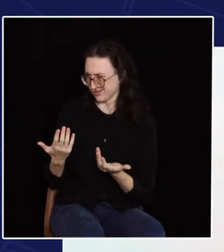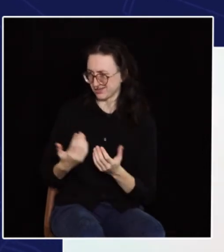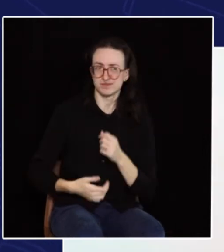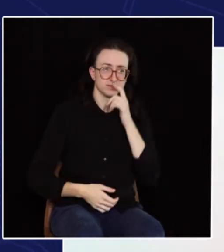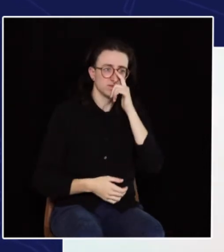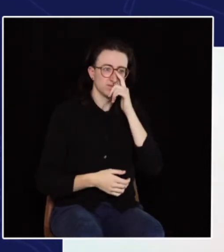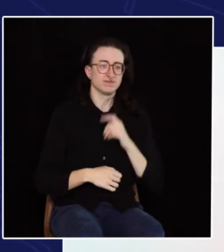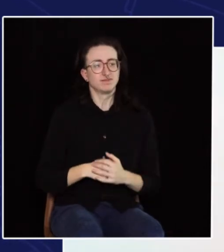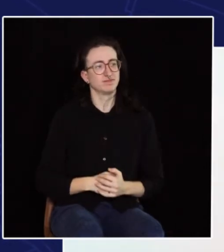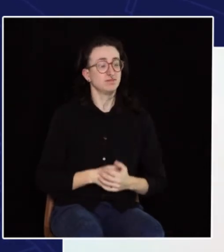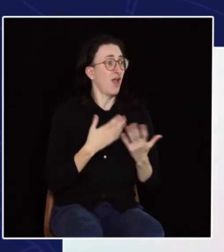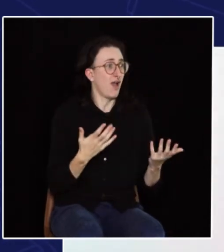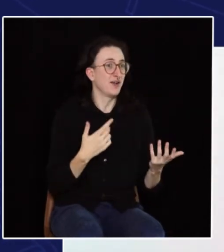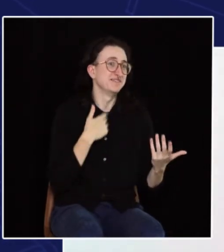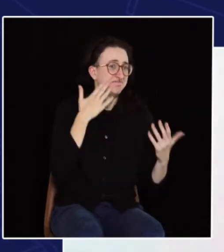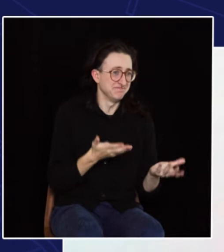[DR. CHIANG:] Oh, I don't know!